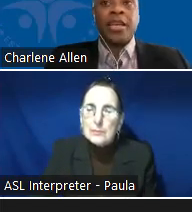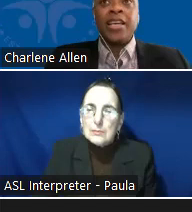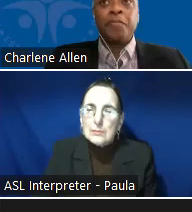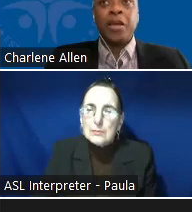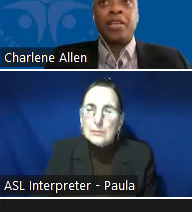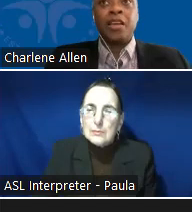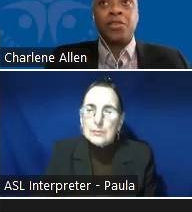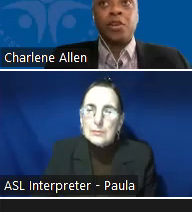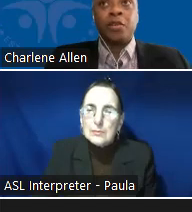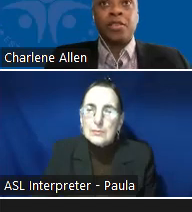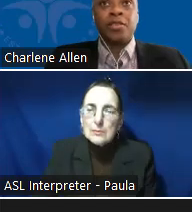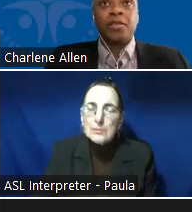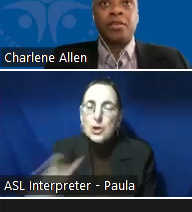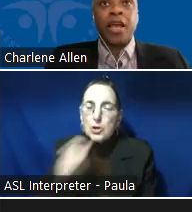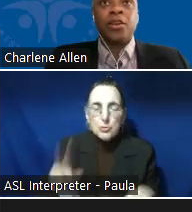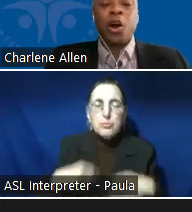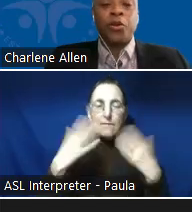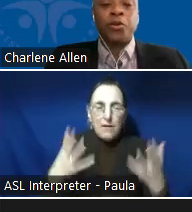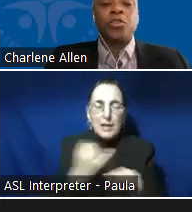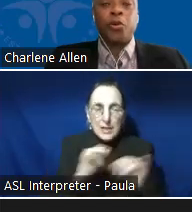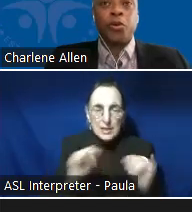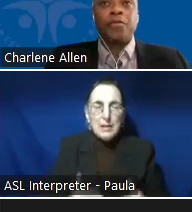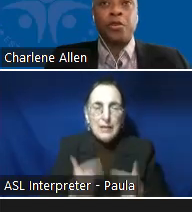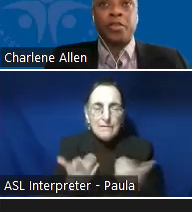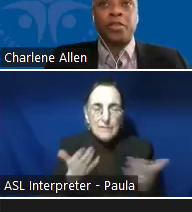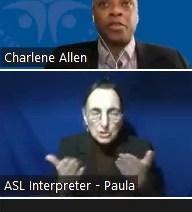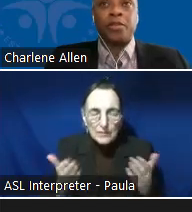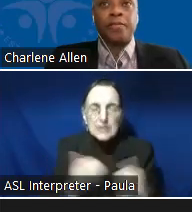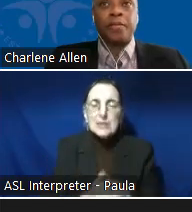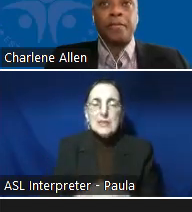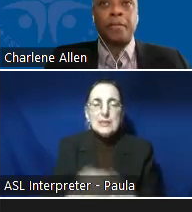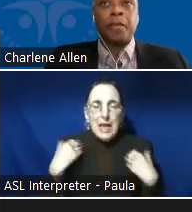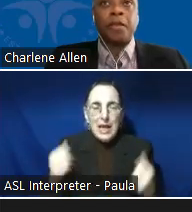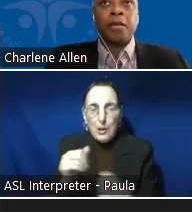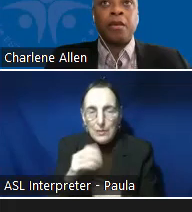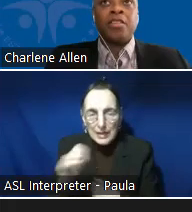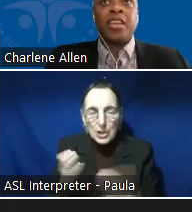Independent living services and other supportive services. The